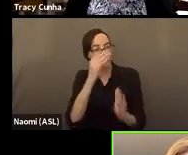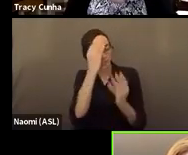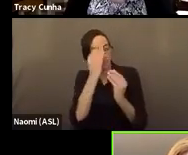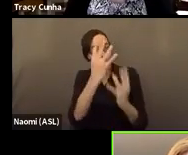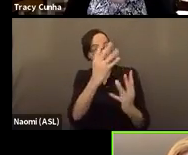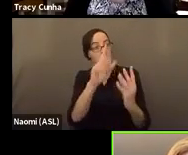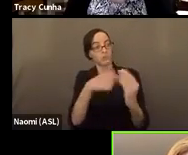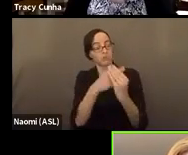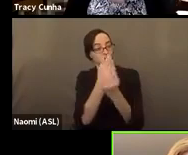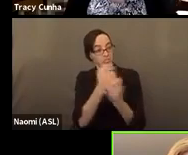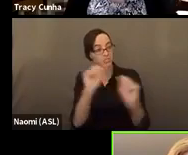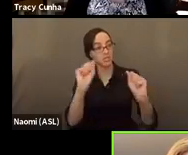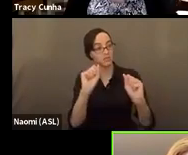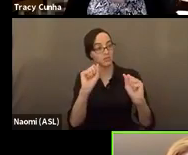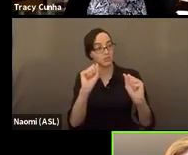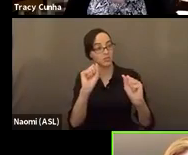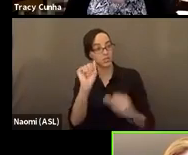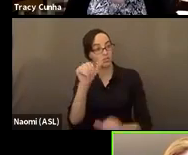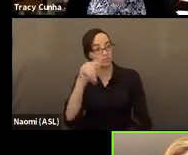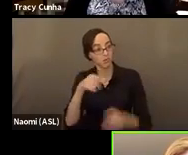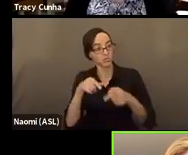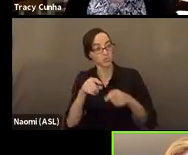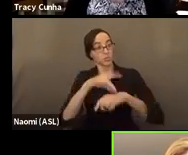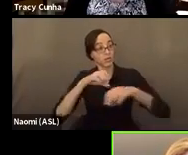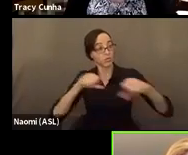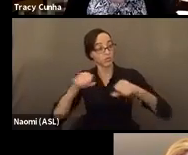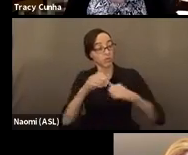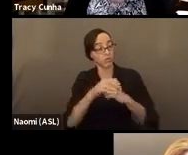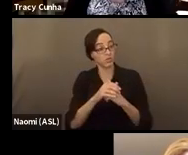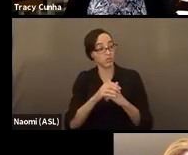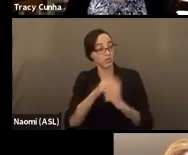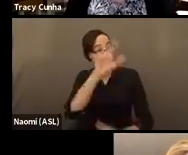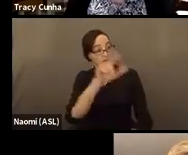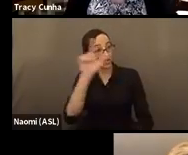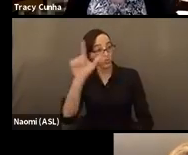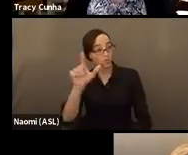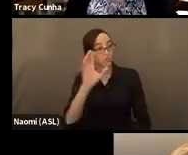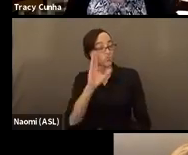an earthquake should the landlord have that information oh you mean if the building itself is